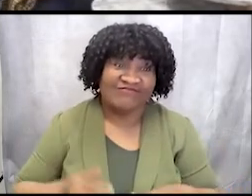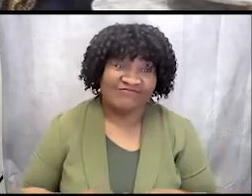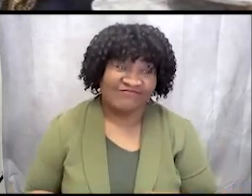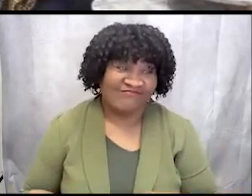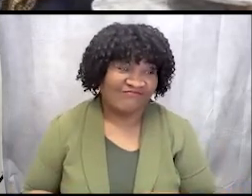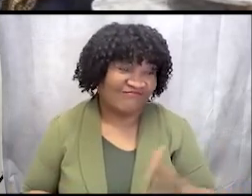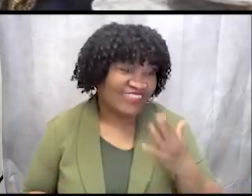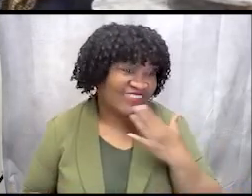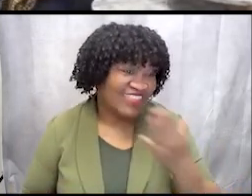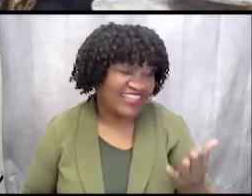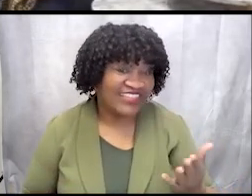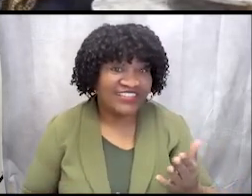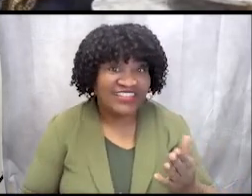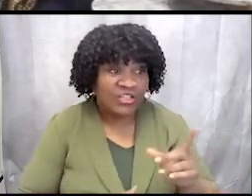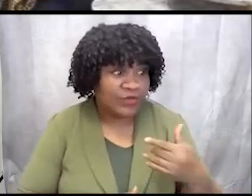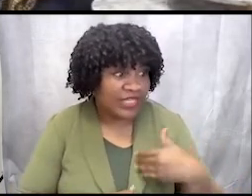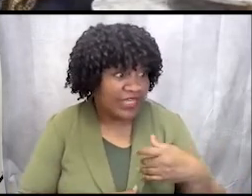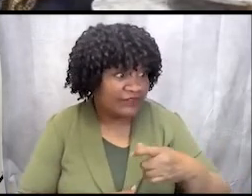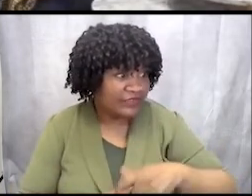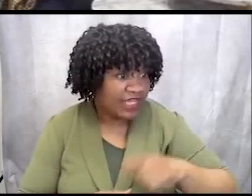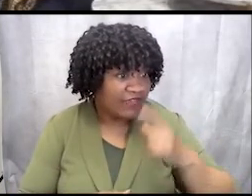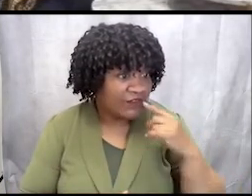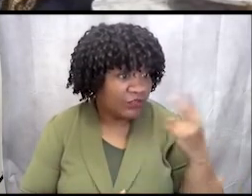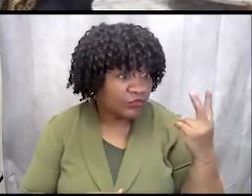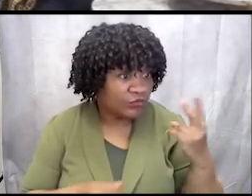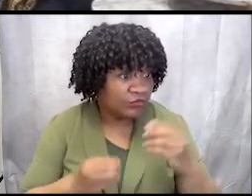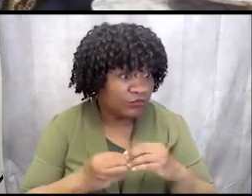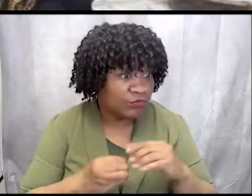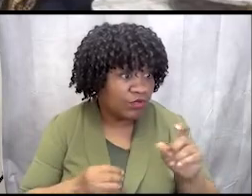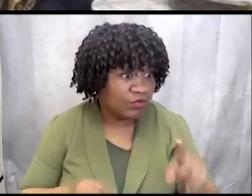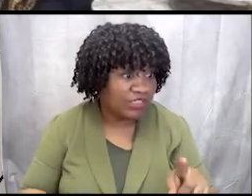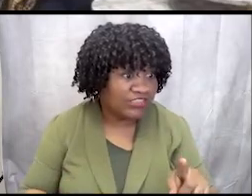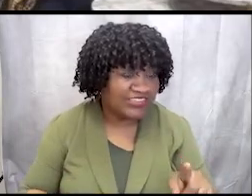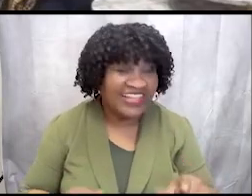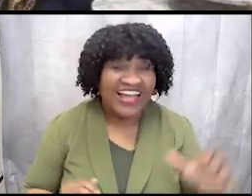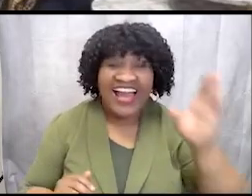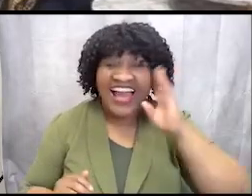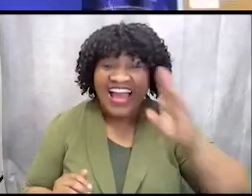Thank you. Do we have time for a couple more questions? Okay. And we just wanna give a shout out to Professor Gordon,